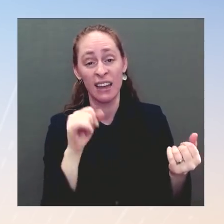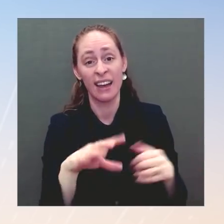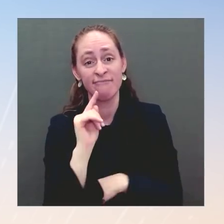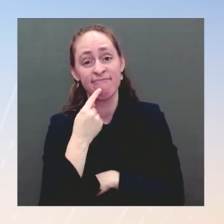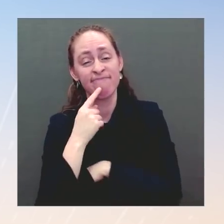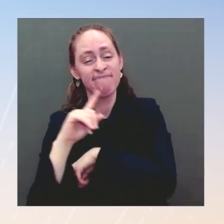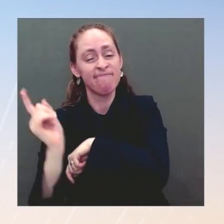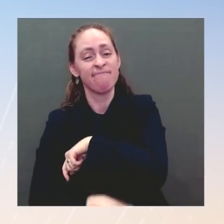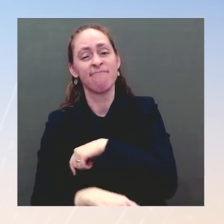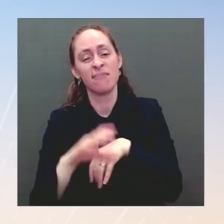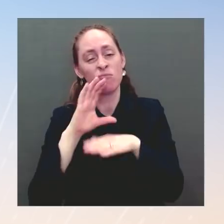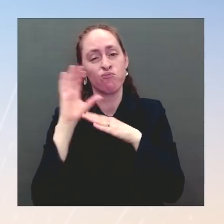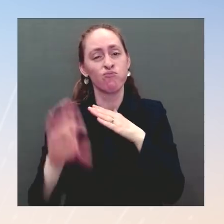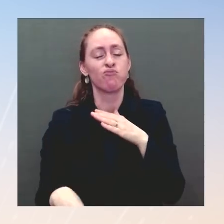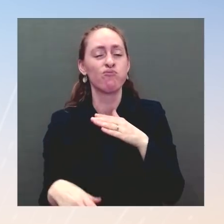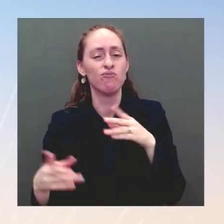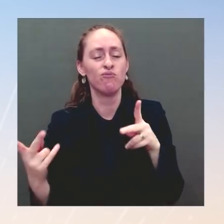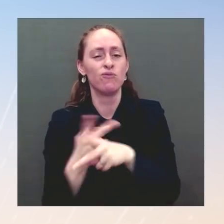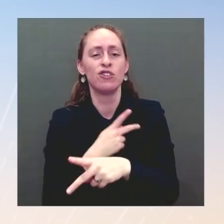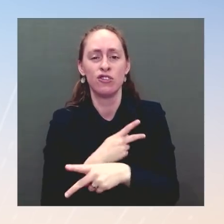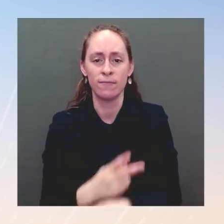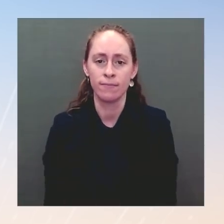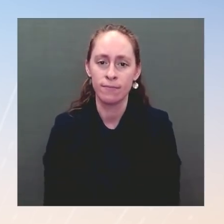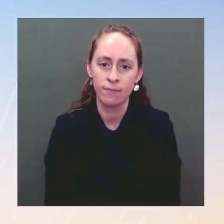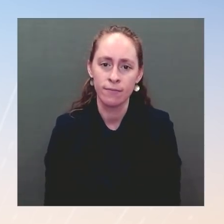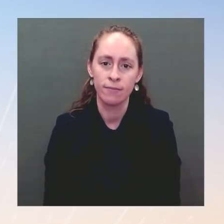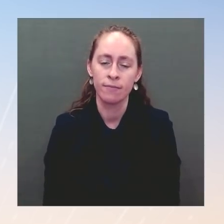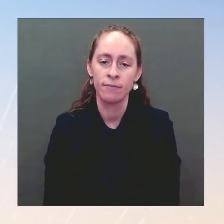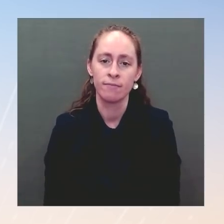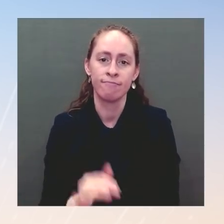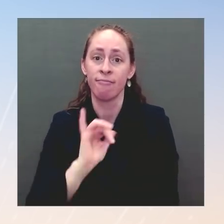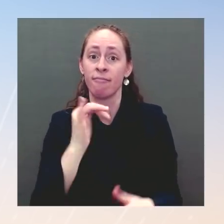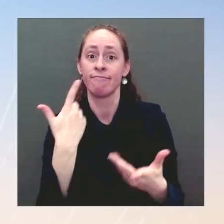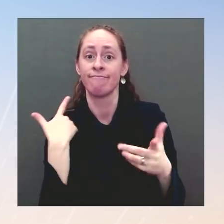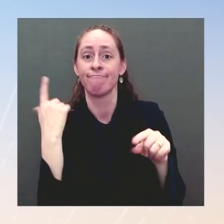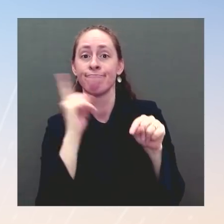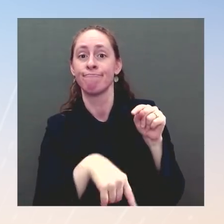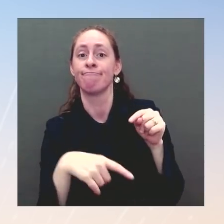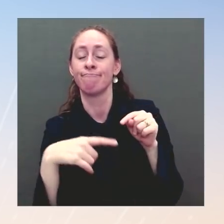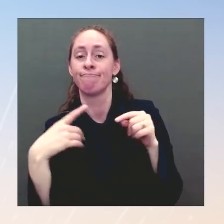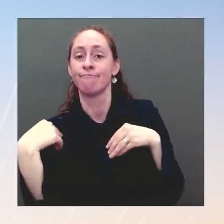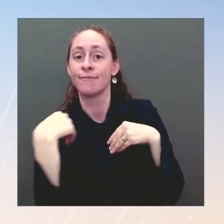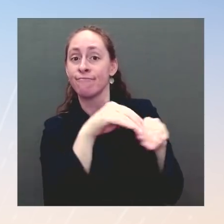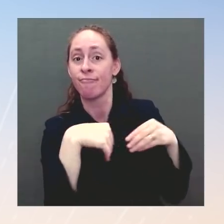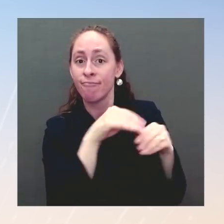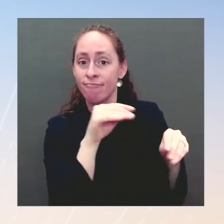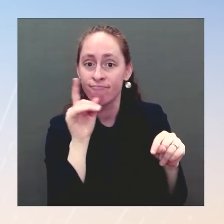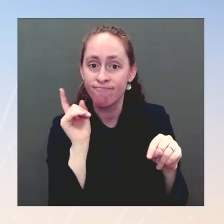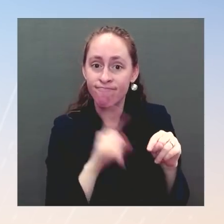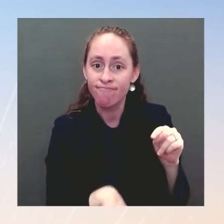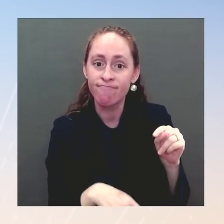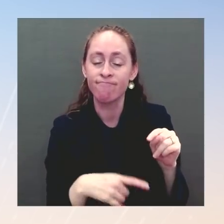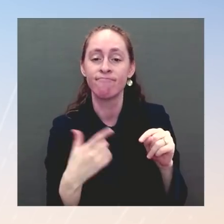sanctioning additional financial institutions, larger financial institutions. Those are all on the table, as are other options.